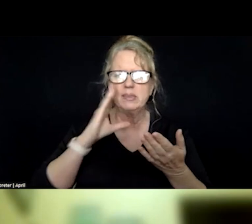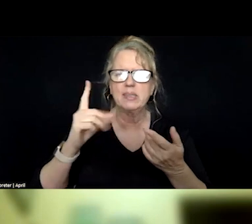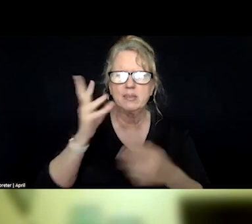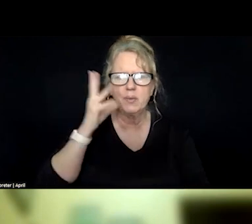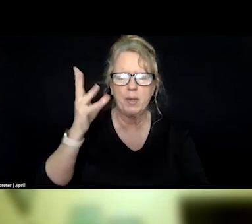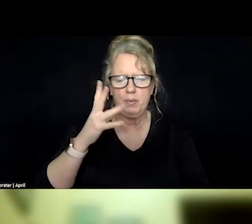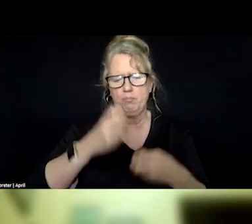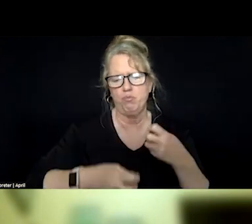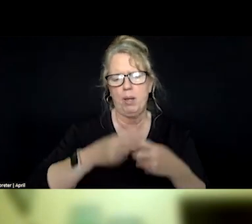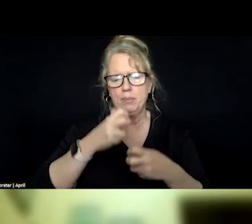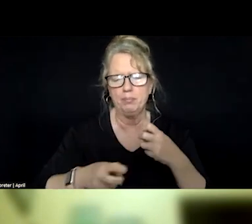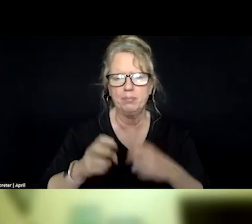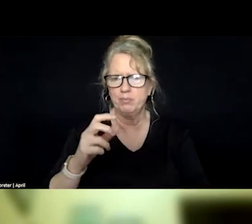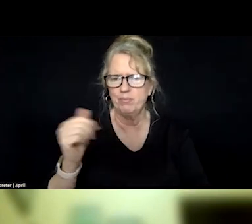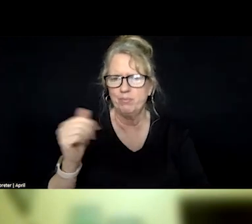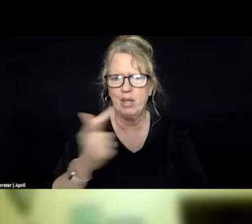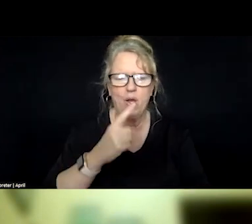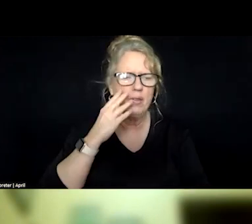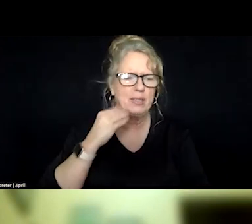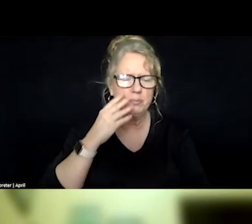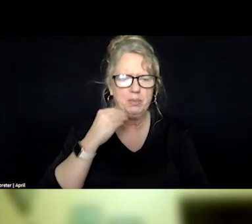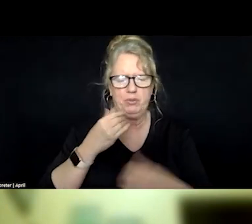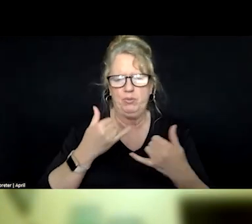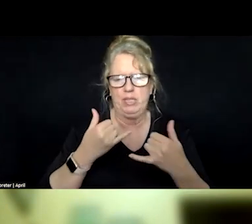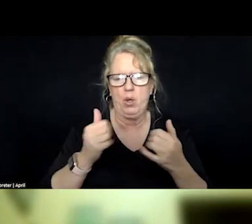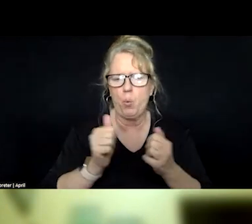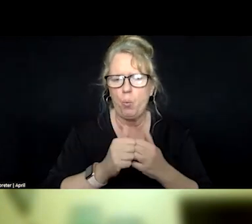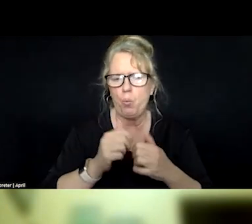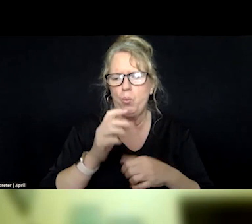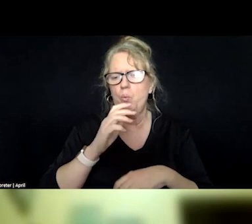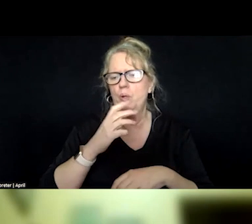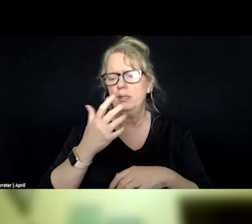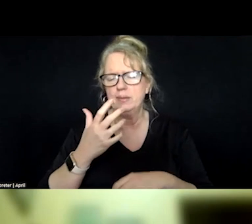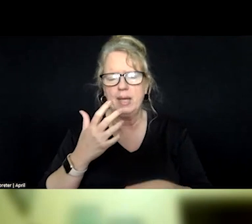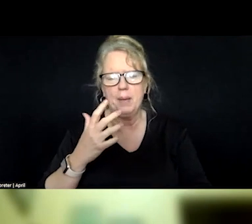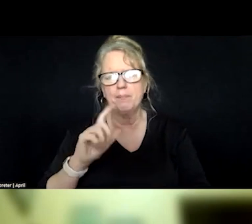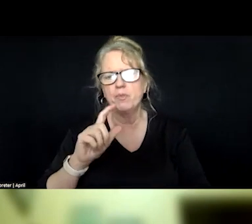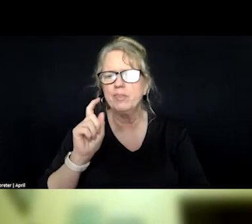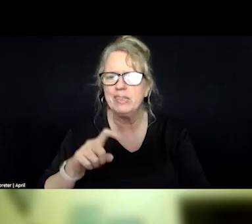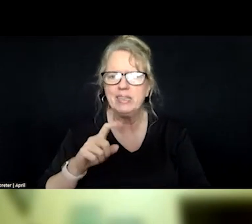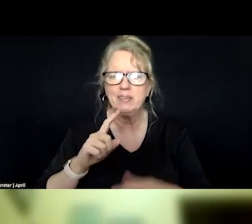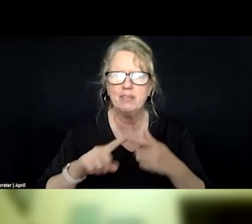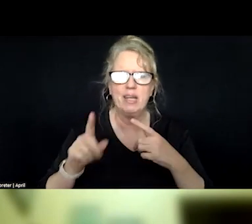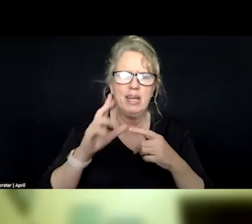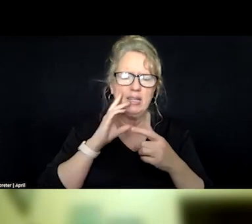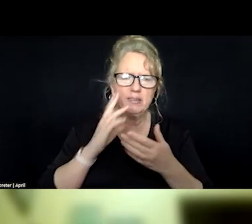EVERYONE IS EXPERIENCES WITH WORK FORCE NEEDS AND DATA COLLECTION.